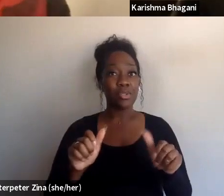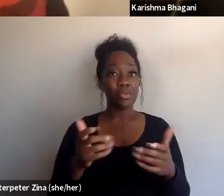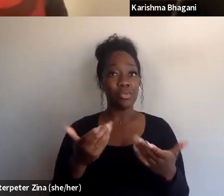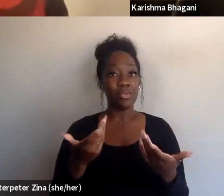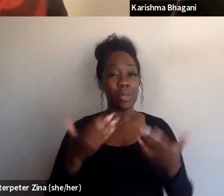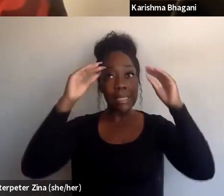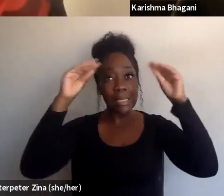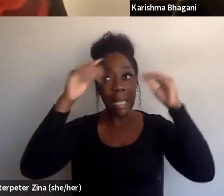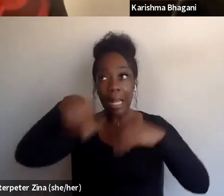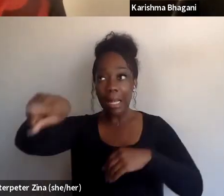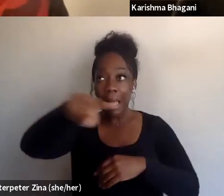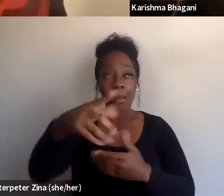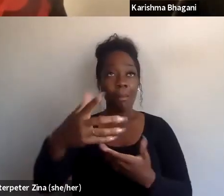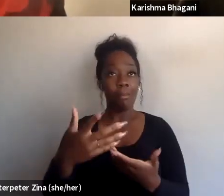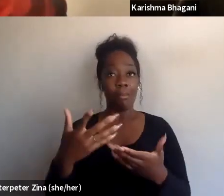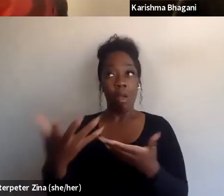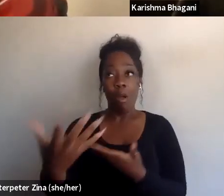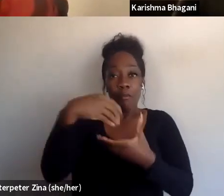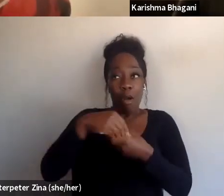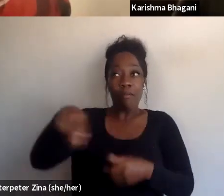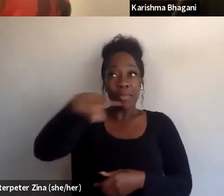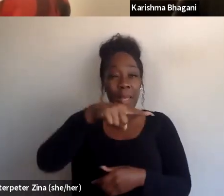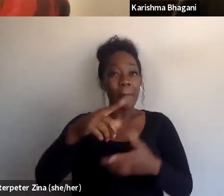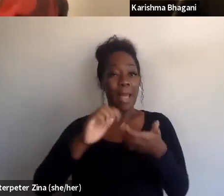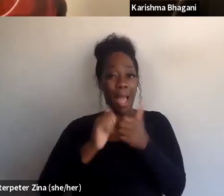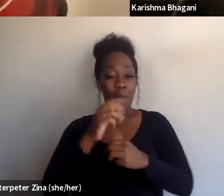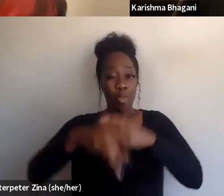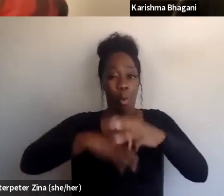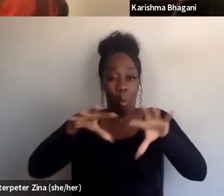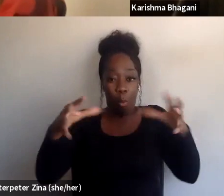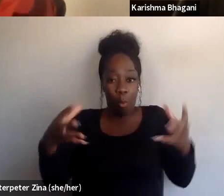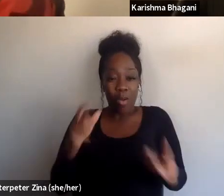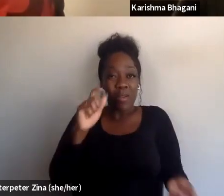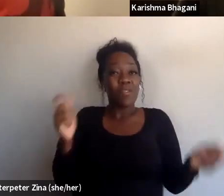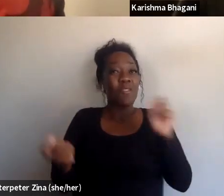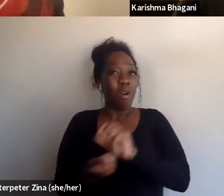how the world has been involved in evolving in terms of theater that let's write some new plays,